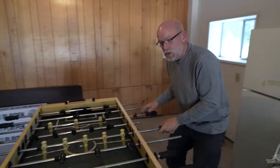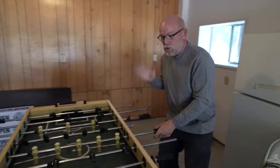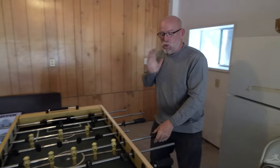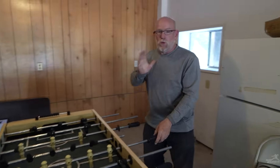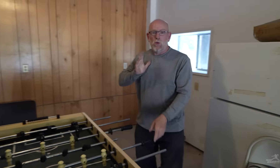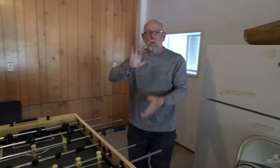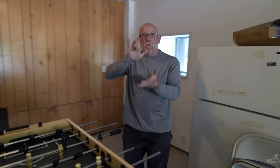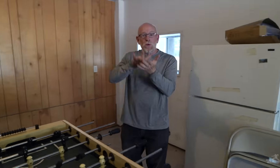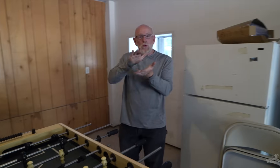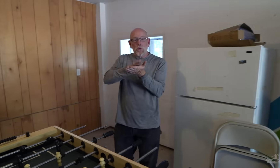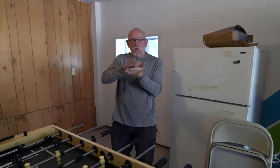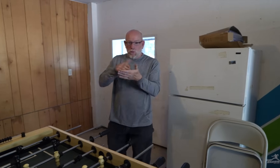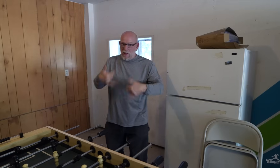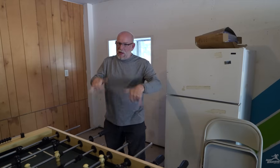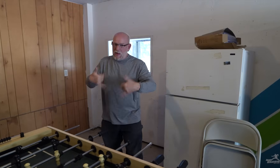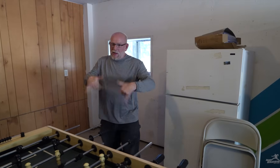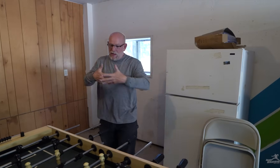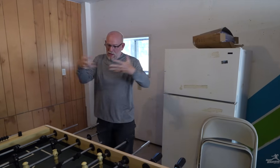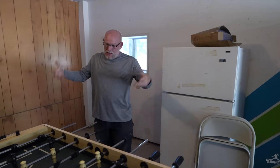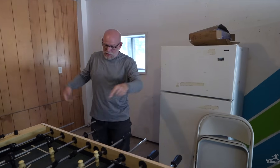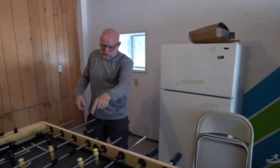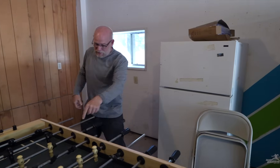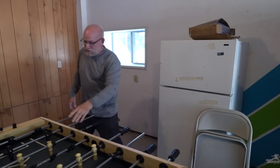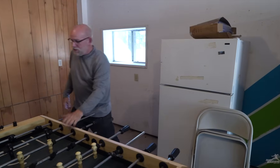Middle schoolers used to love playing with this.